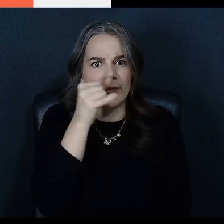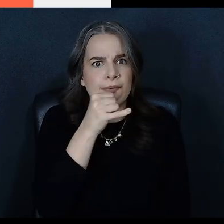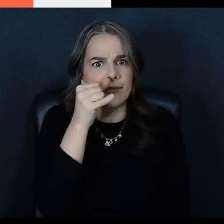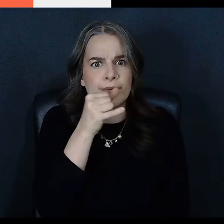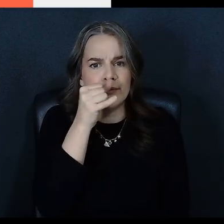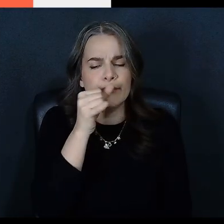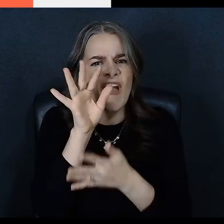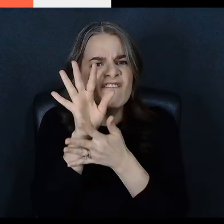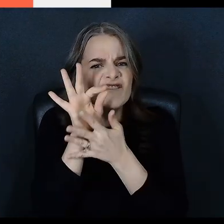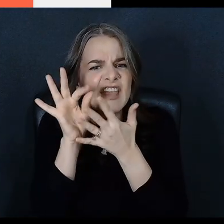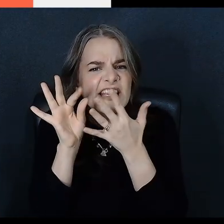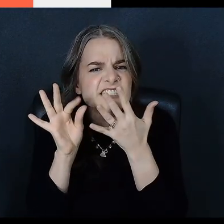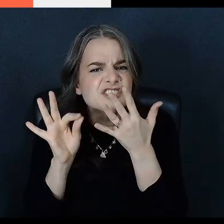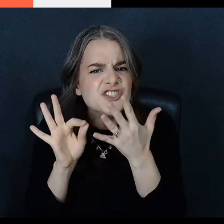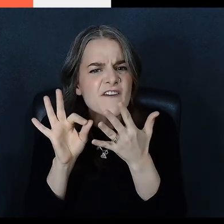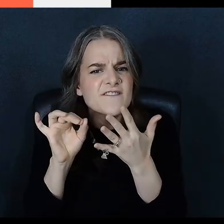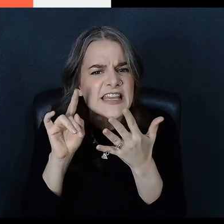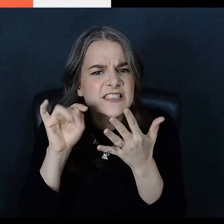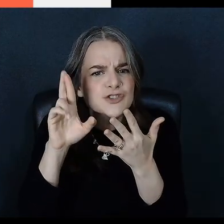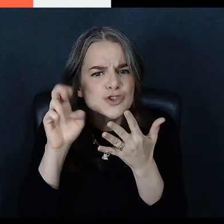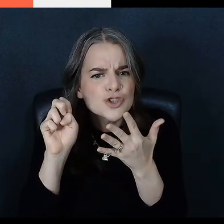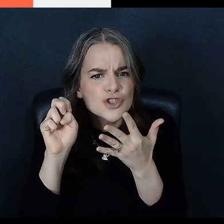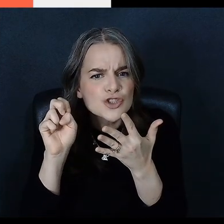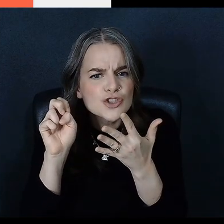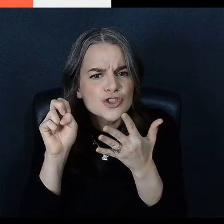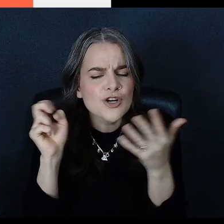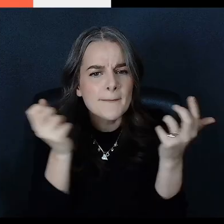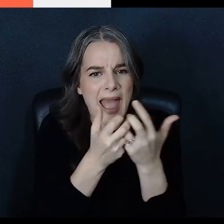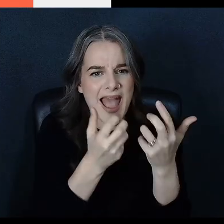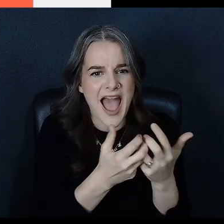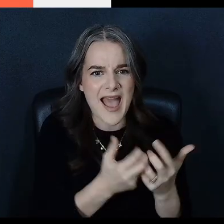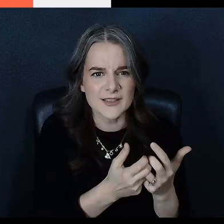How do we make sure that the technology the person